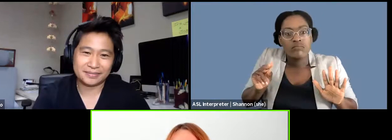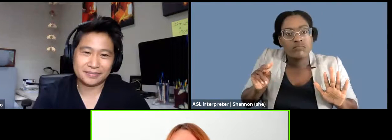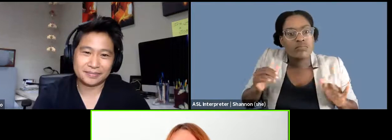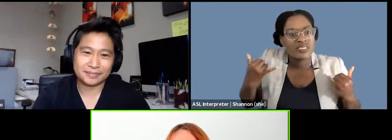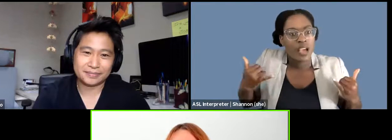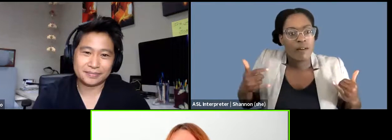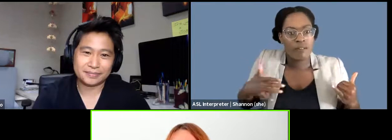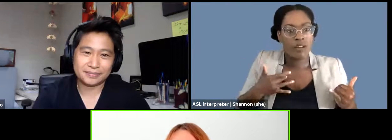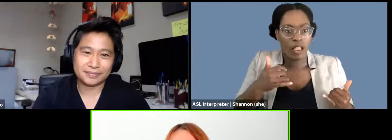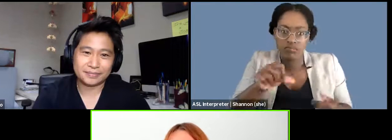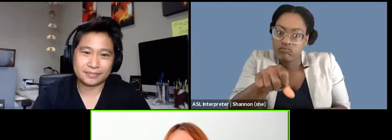TDo: Yeah.